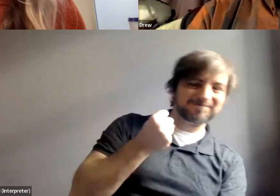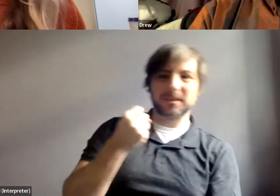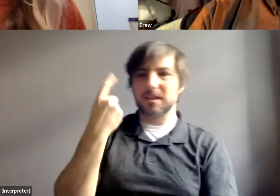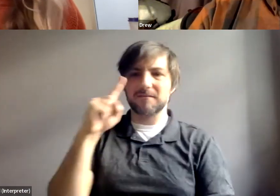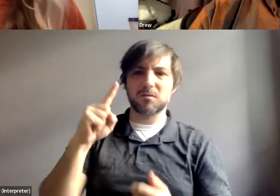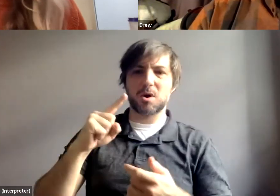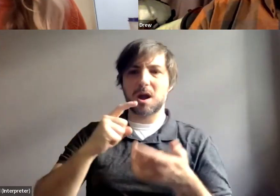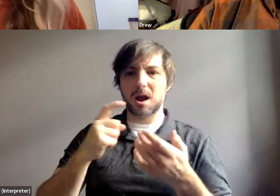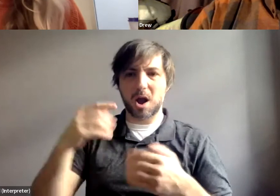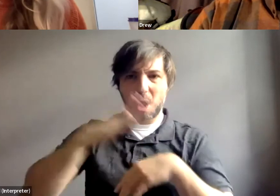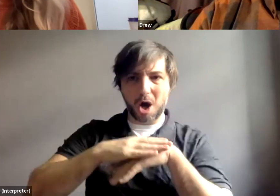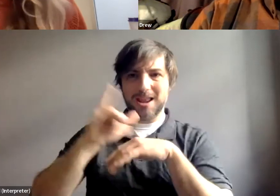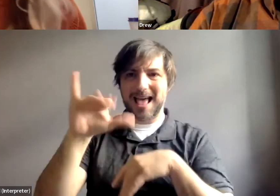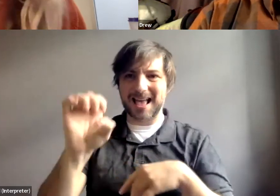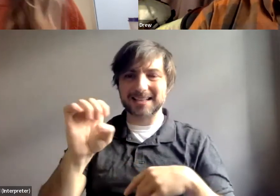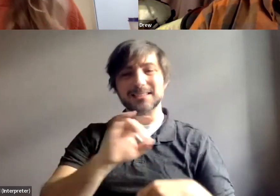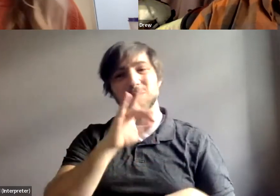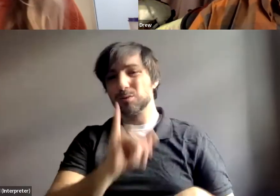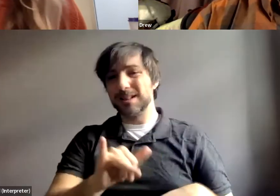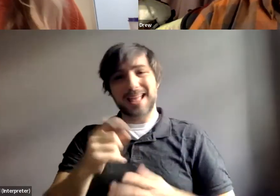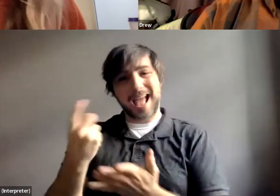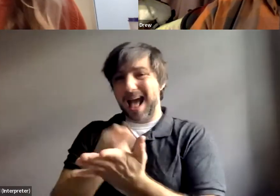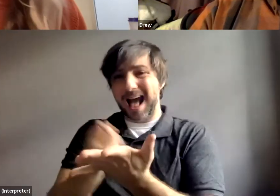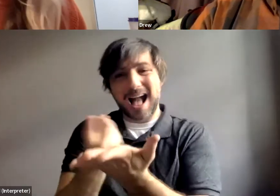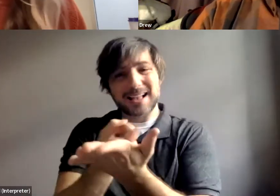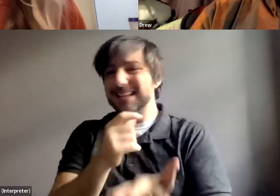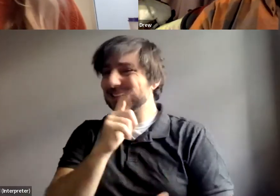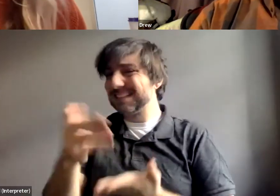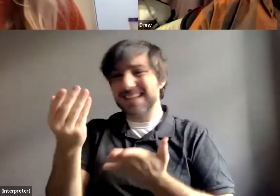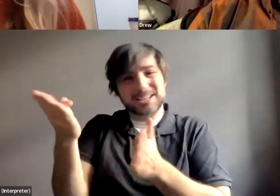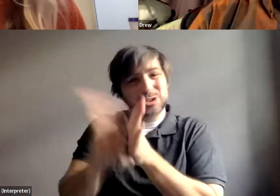, but it's not a cheap sport to participant in. Unfortunately, the